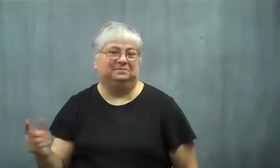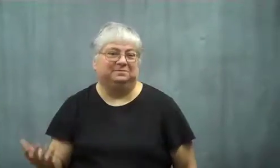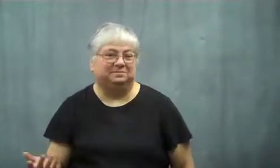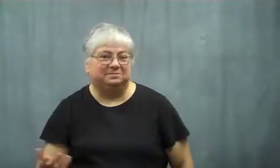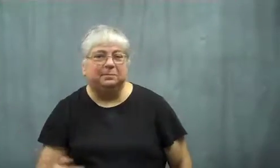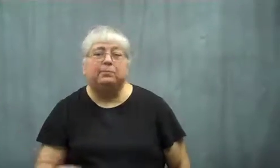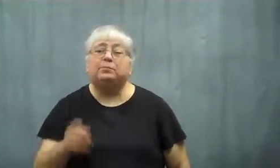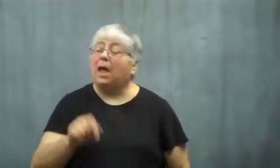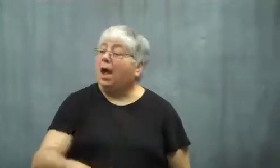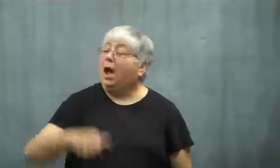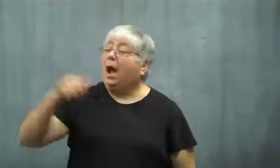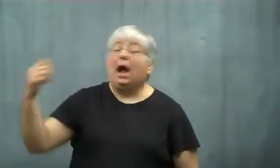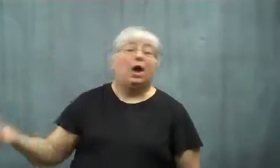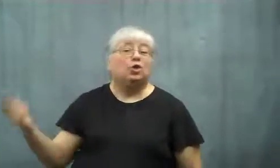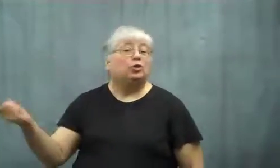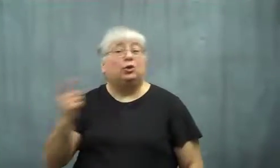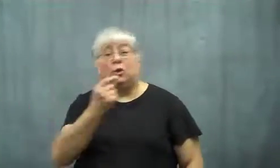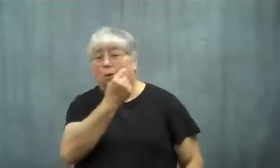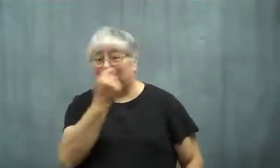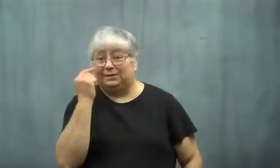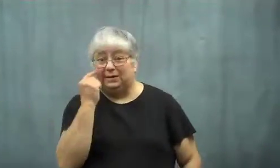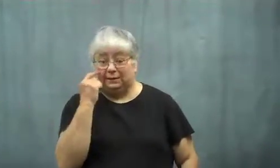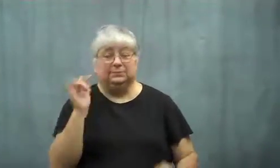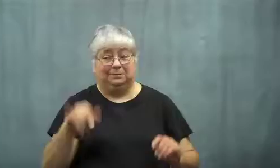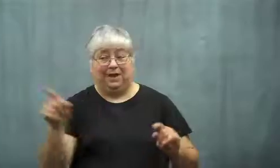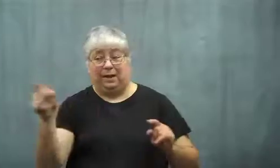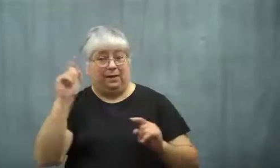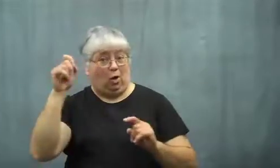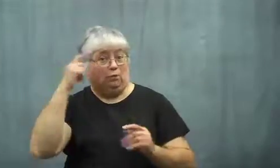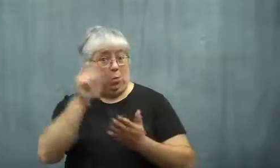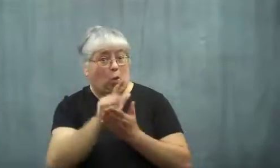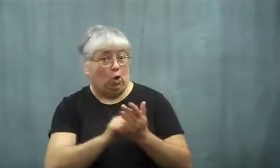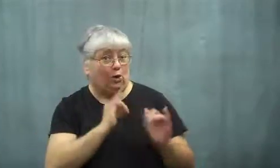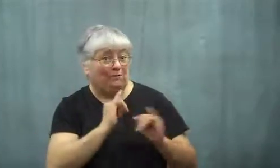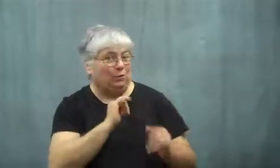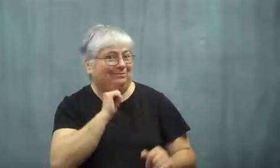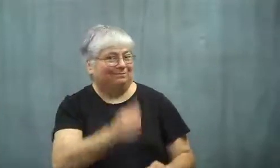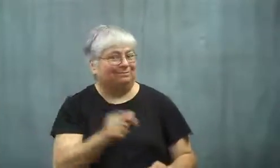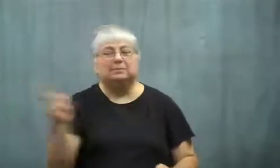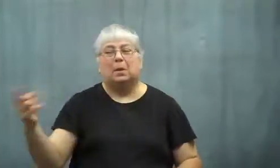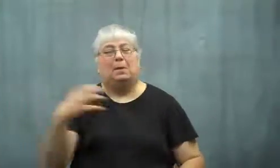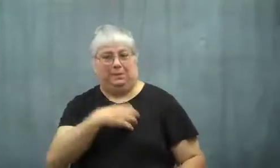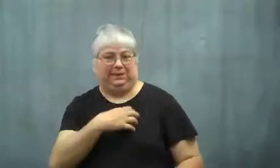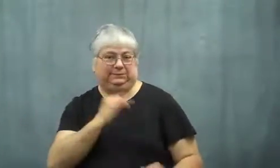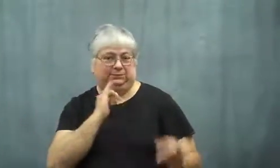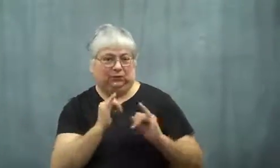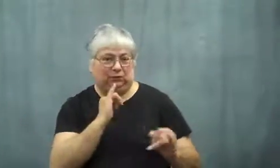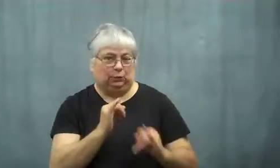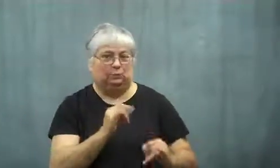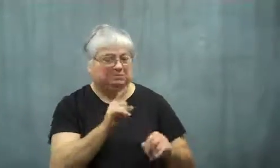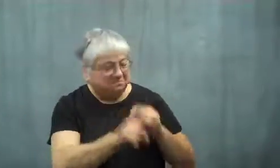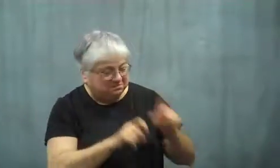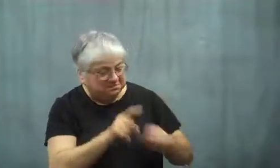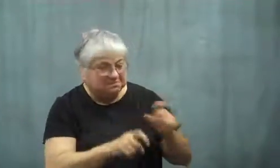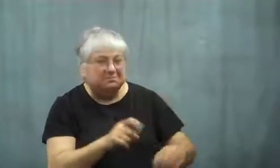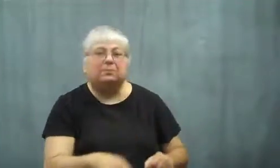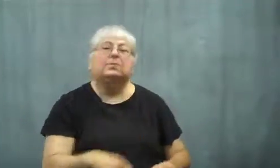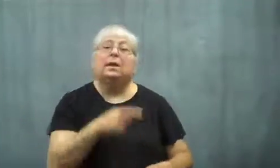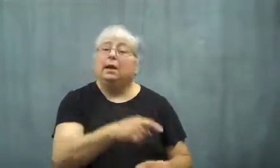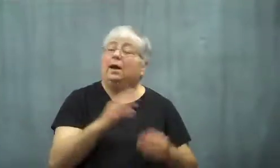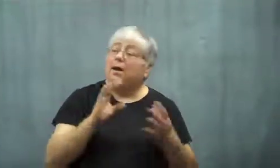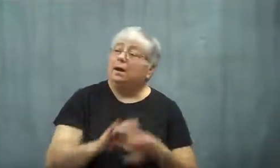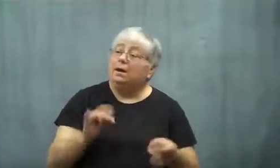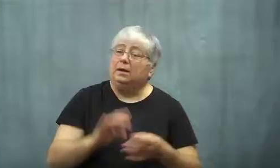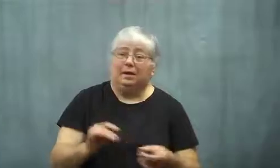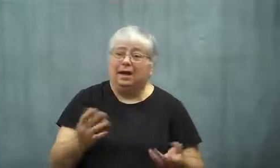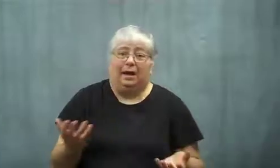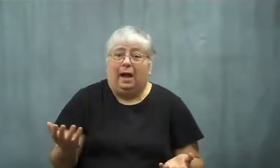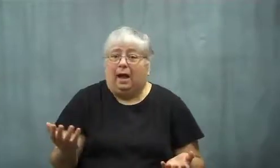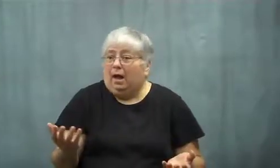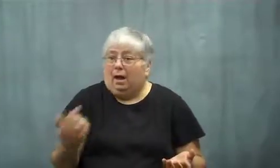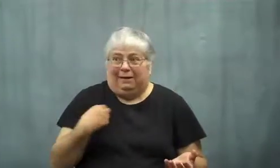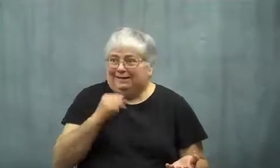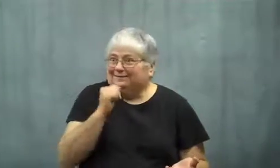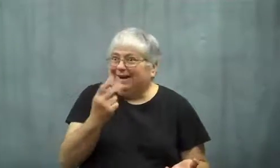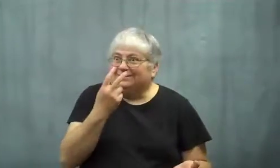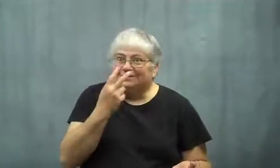Another witness was interviewed by the police.